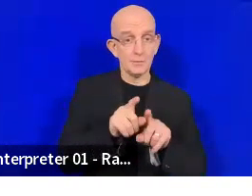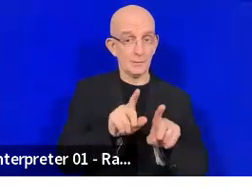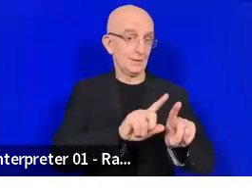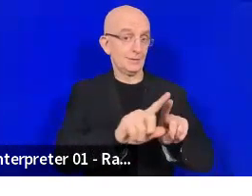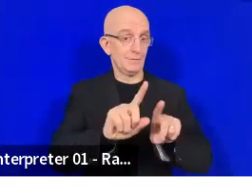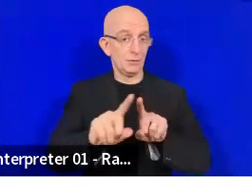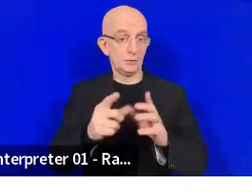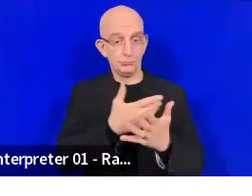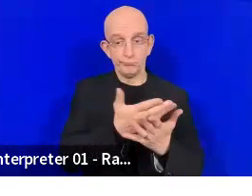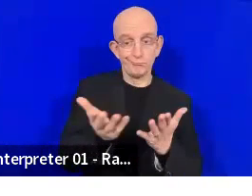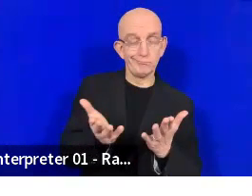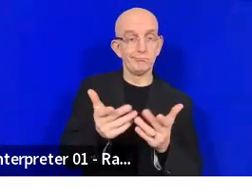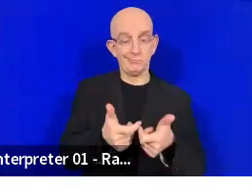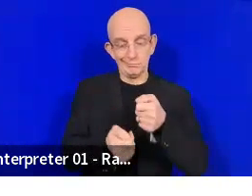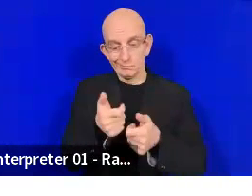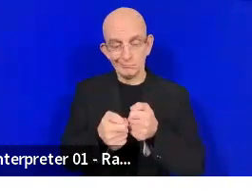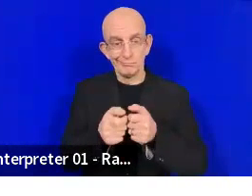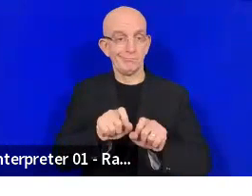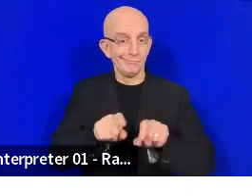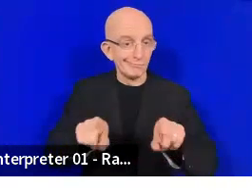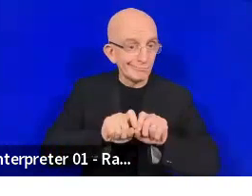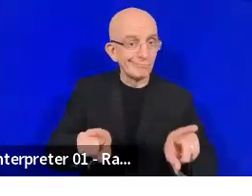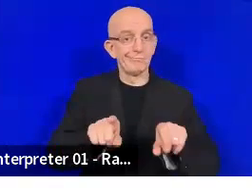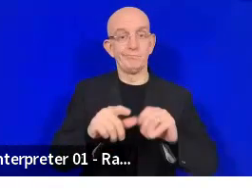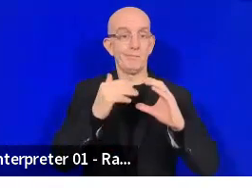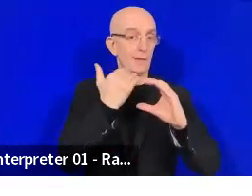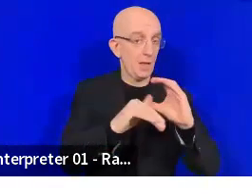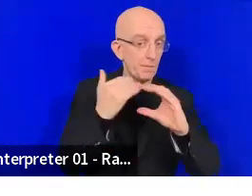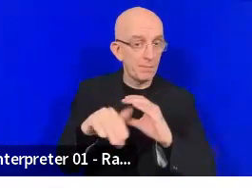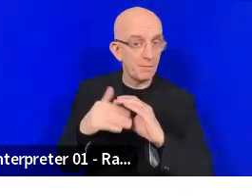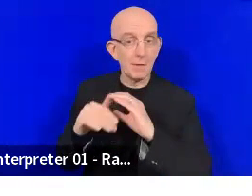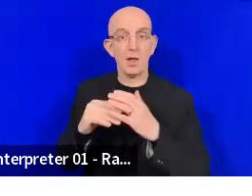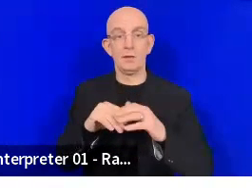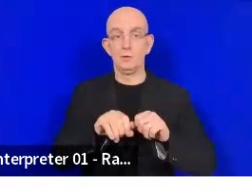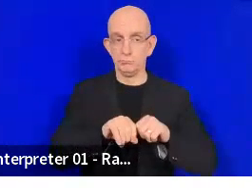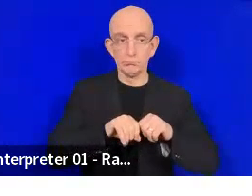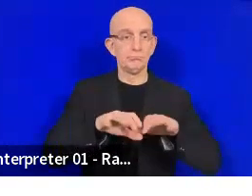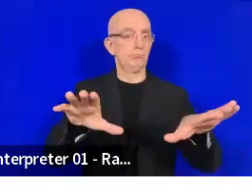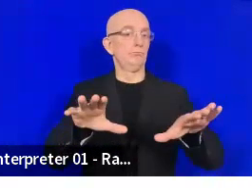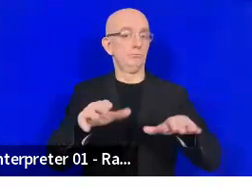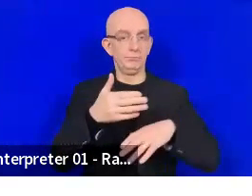with you all, and so you probably have seen it already.